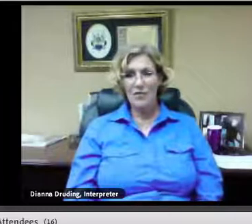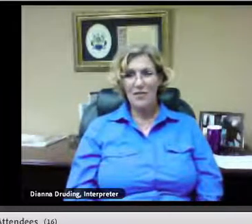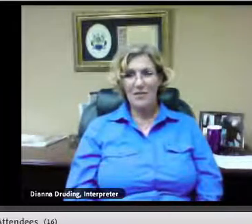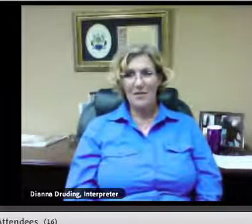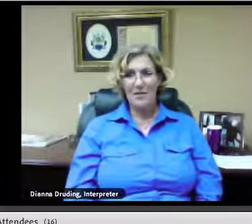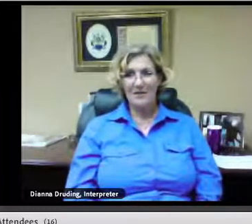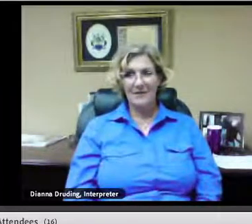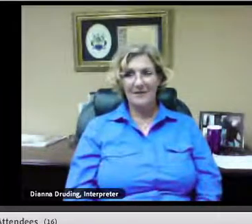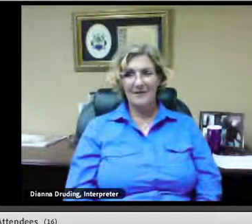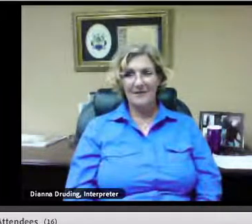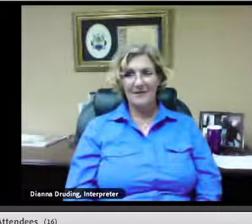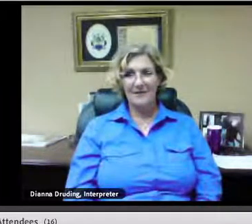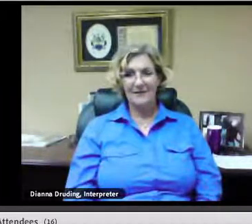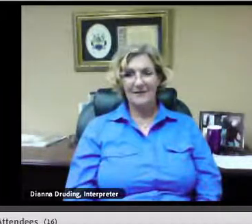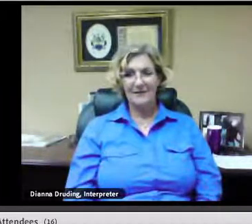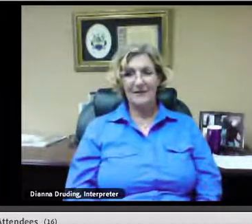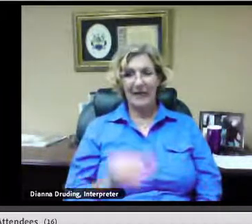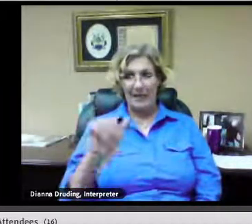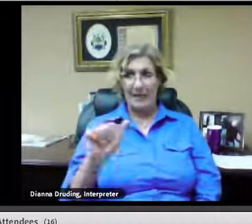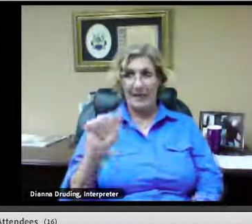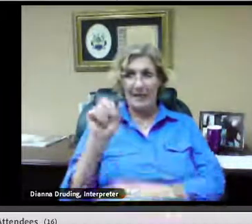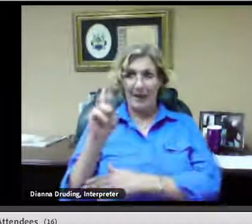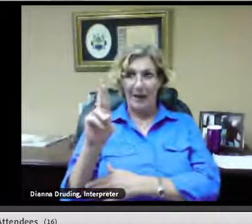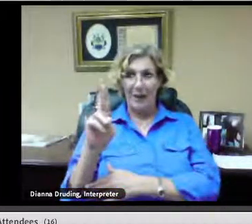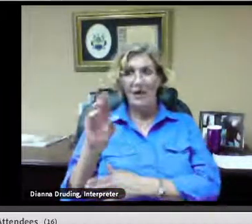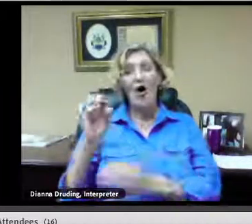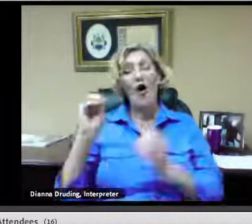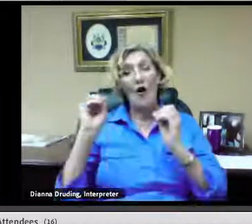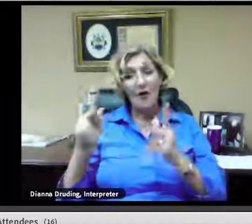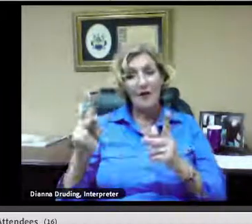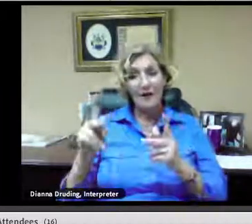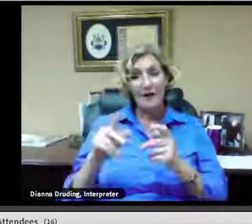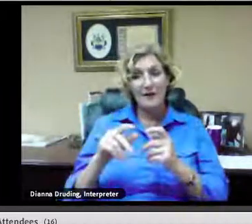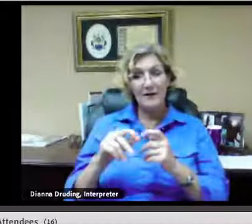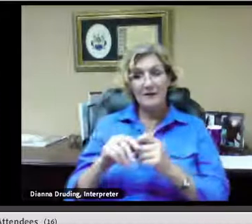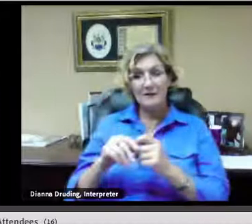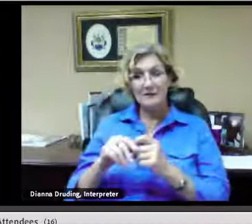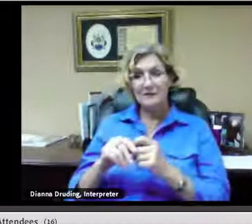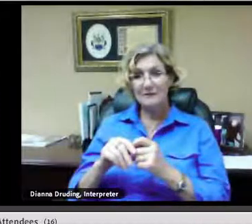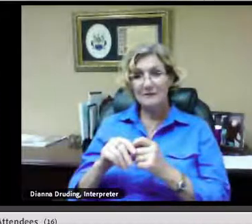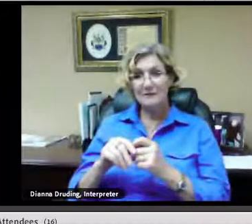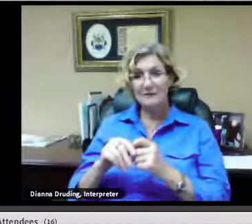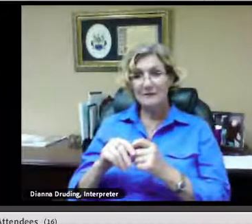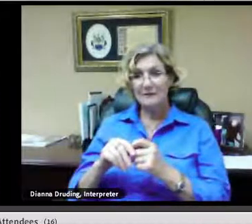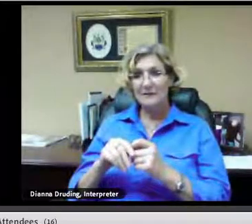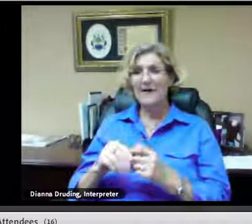for Accessibility Point C is for Culture. Also, please join us next Wednesday, February 15th,